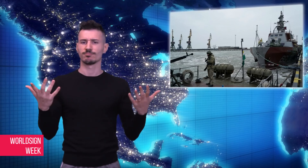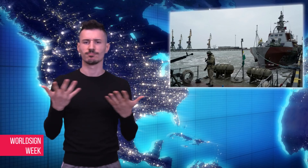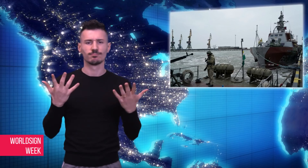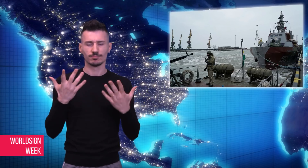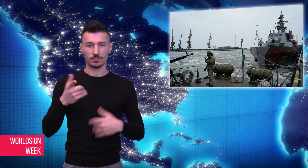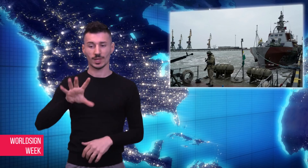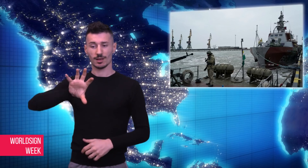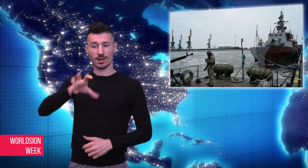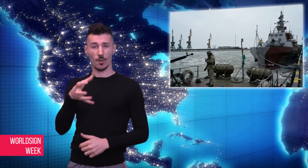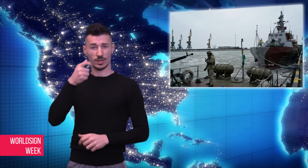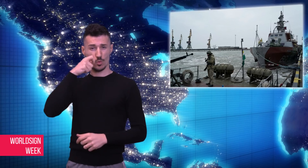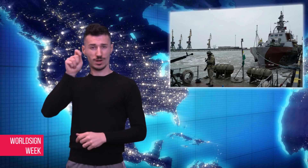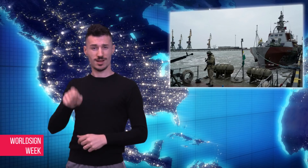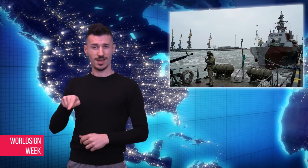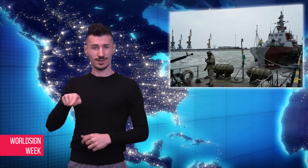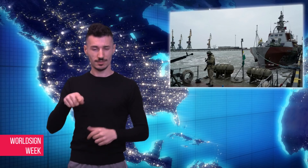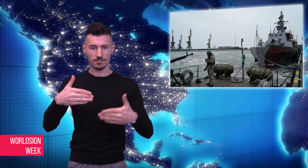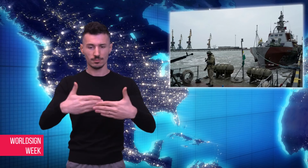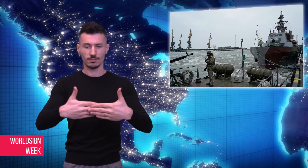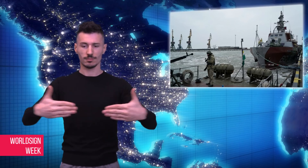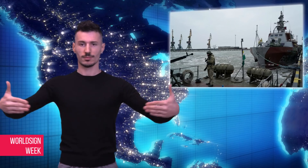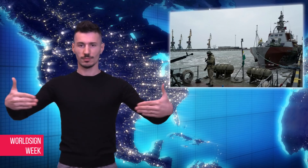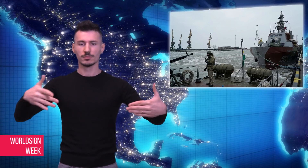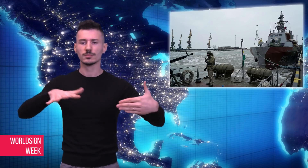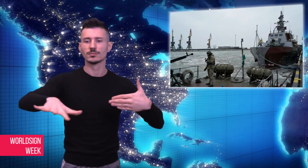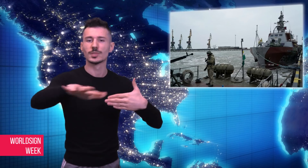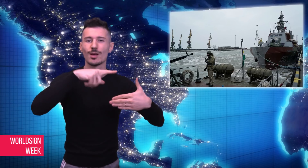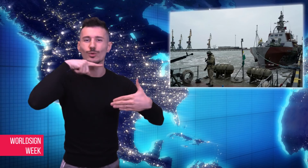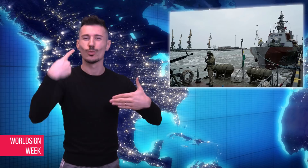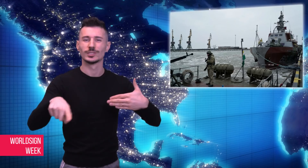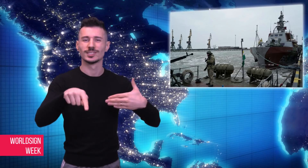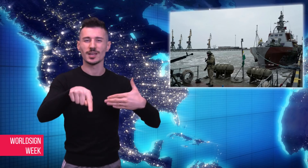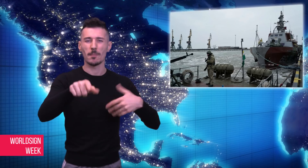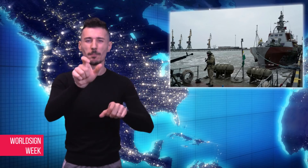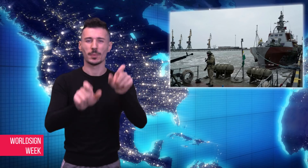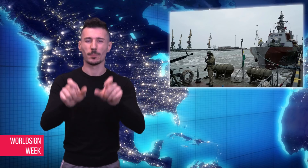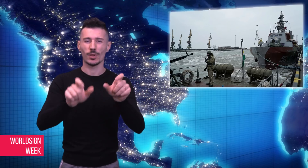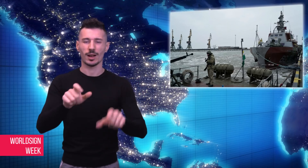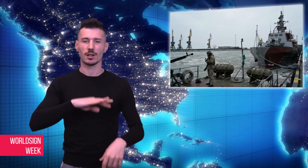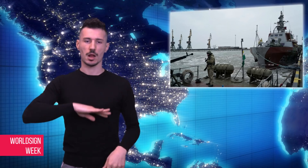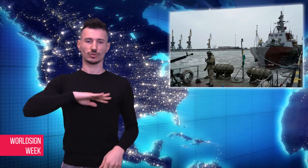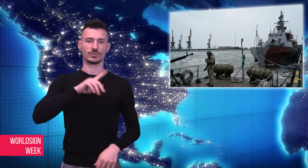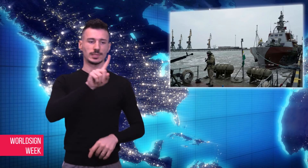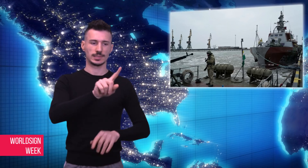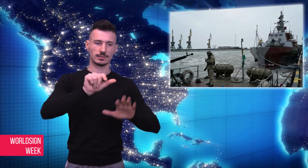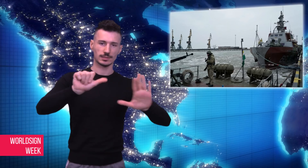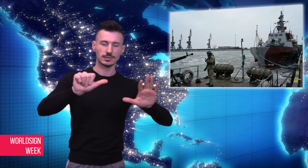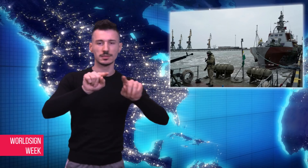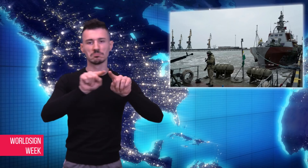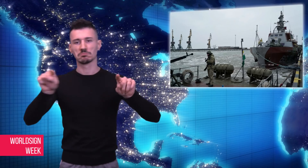Ukraine introduced a martial law on its borders for 30 days to